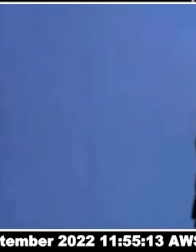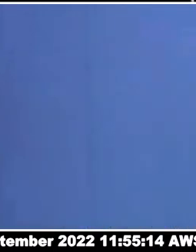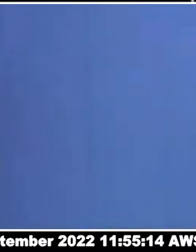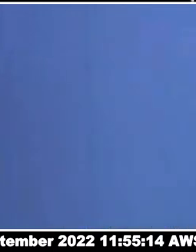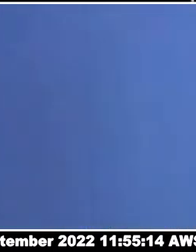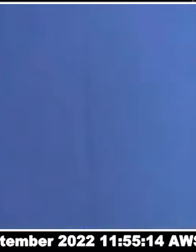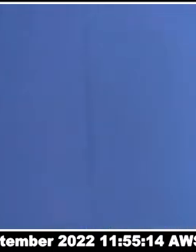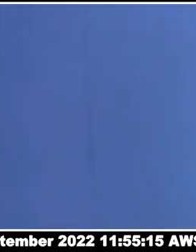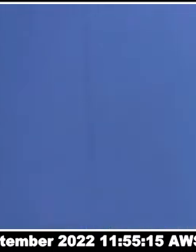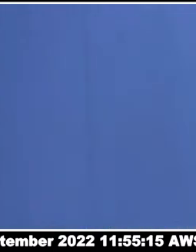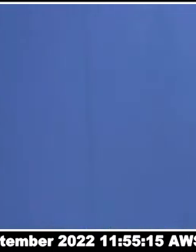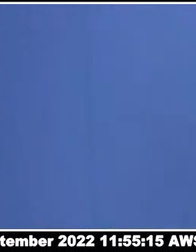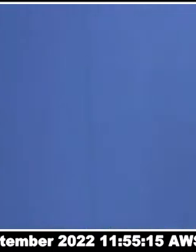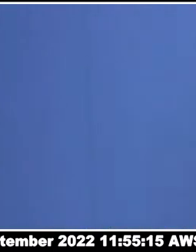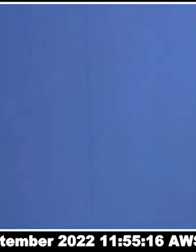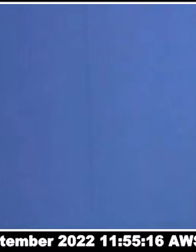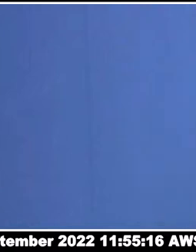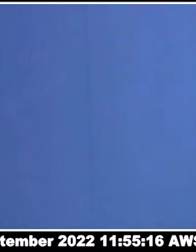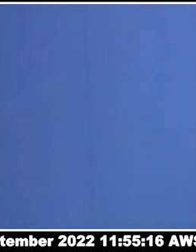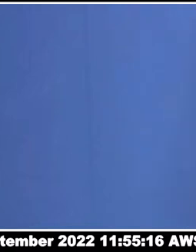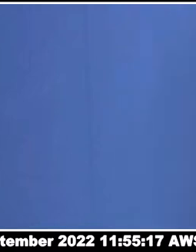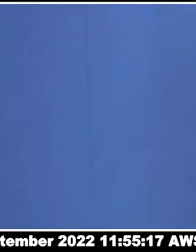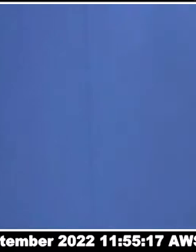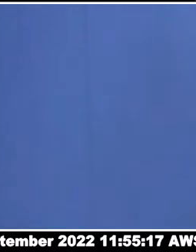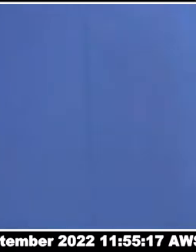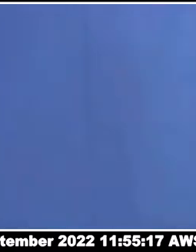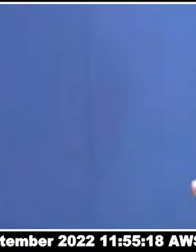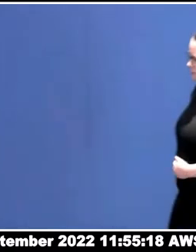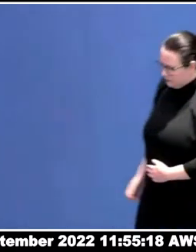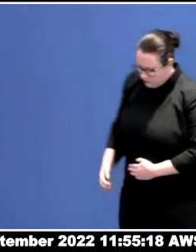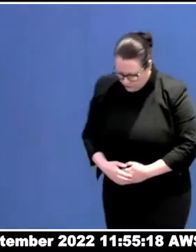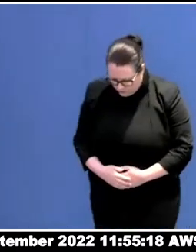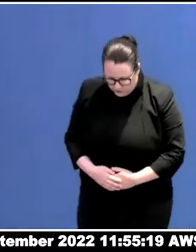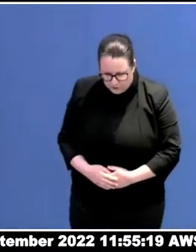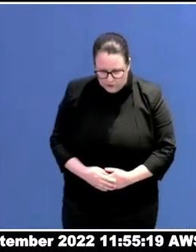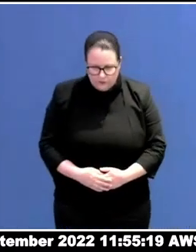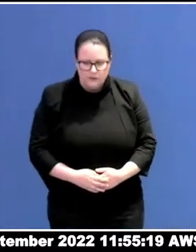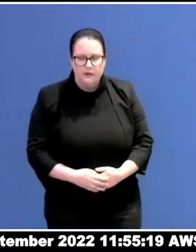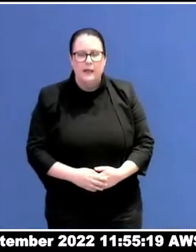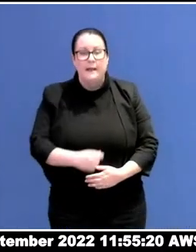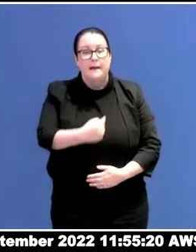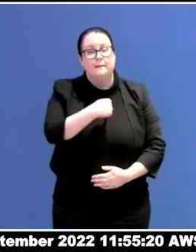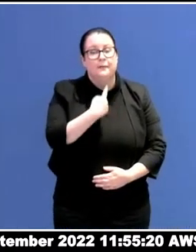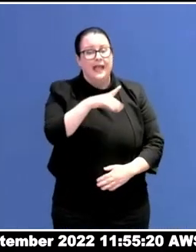We have been experienced with dealing with many cohorts right across the country. In terms of Aboriginal people, we are very diverse.